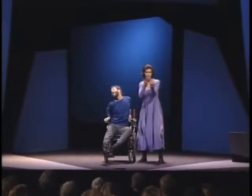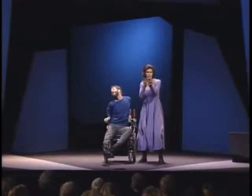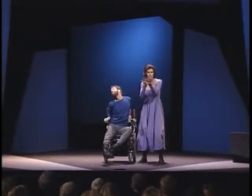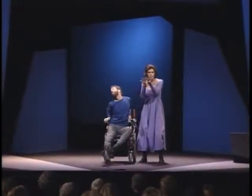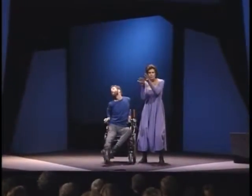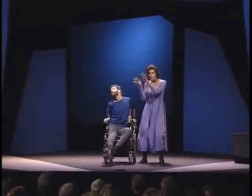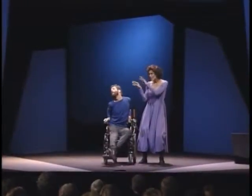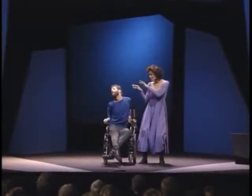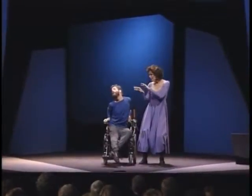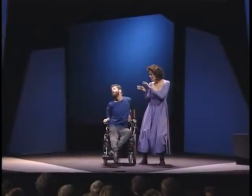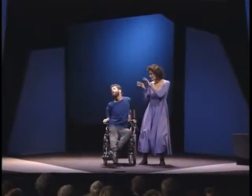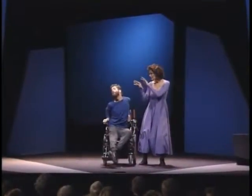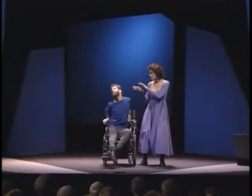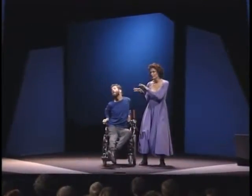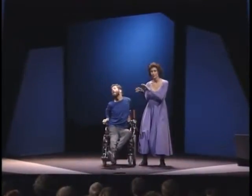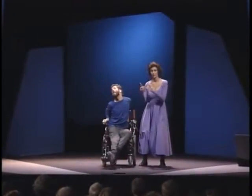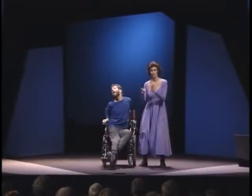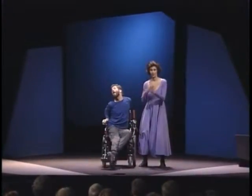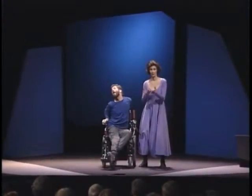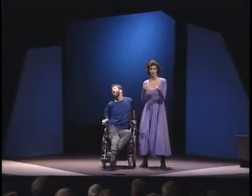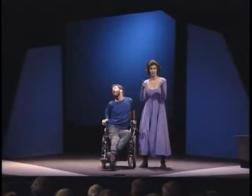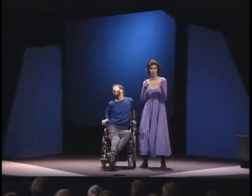you